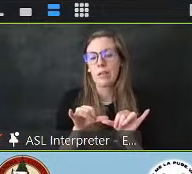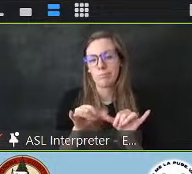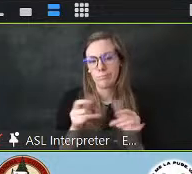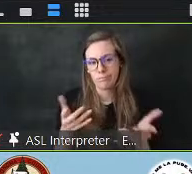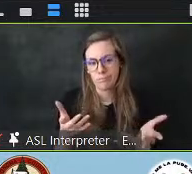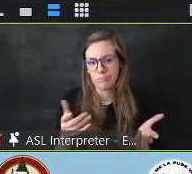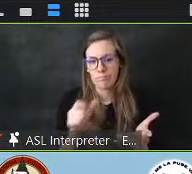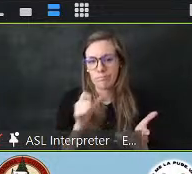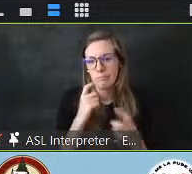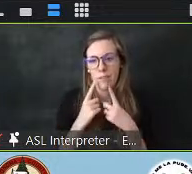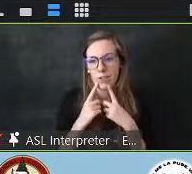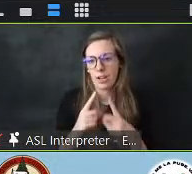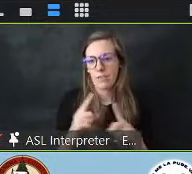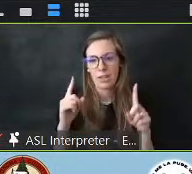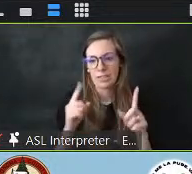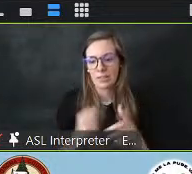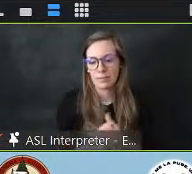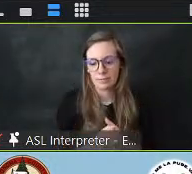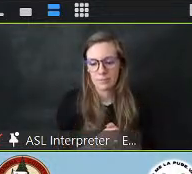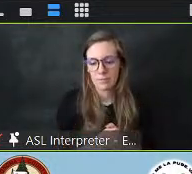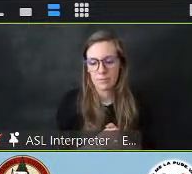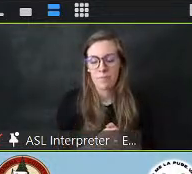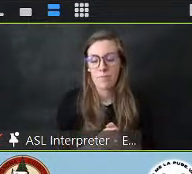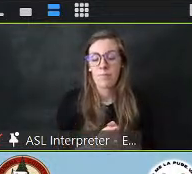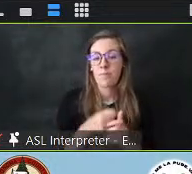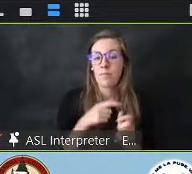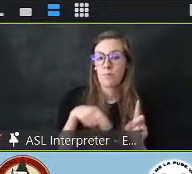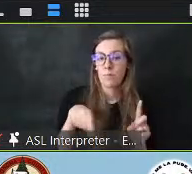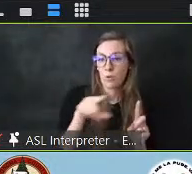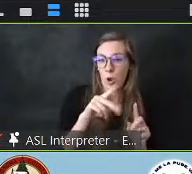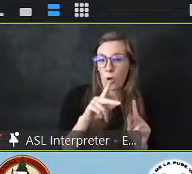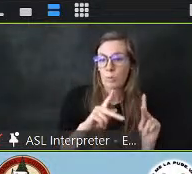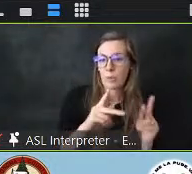among non immunocompromised people after second those.